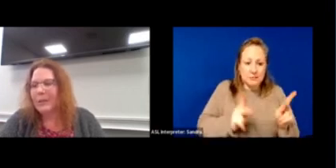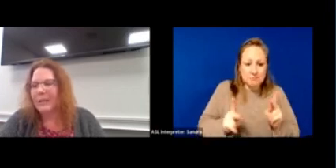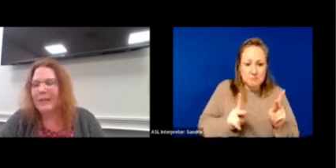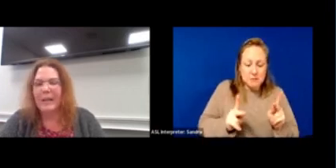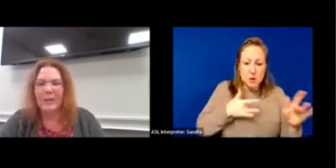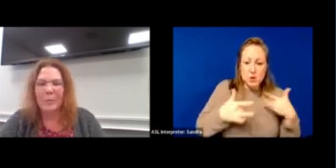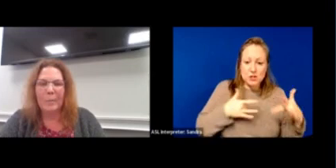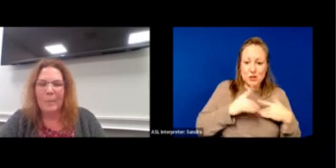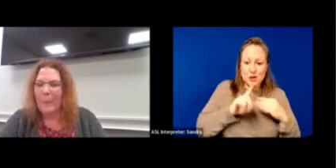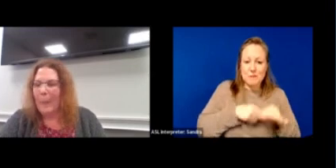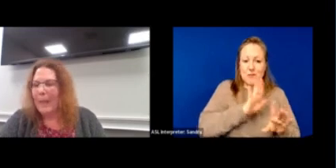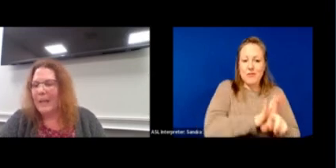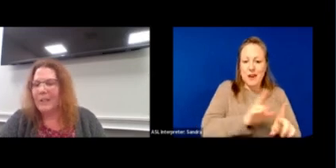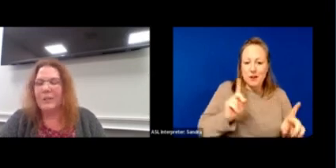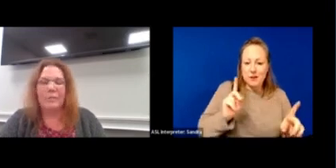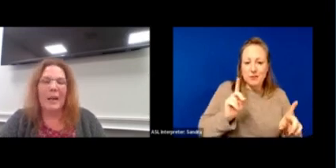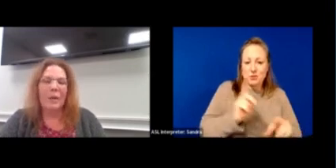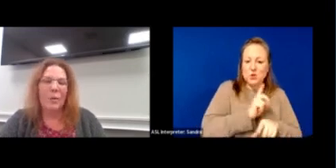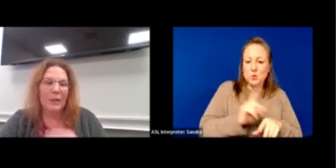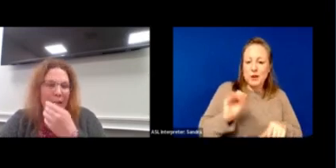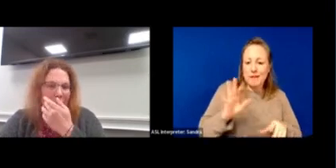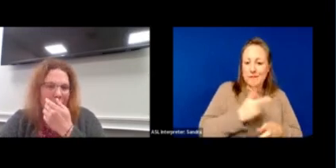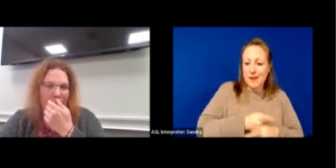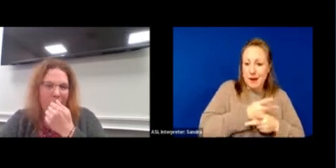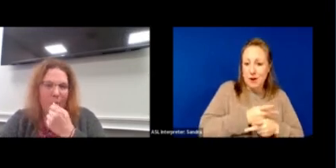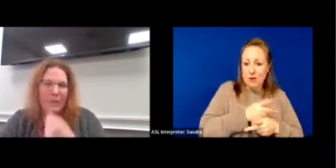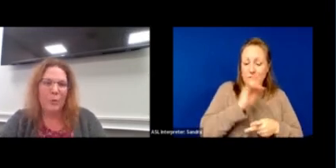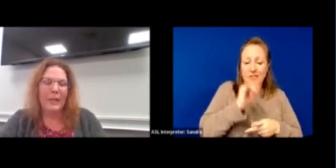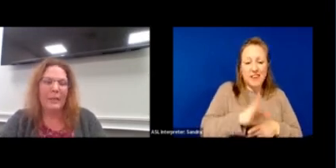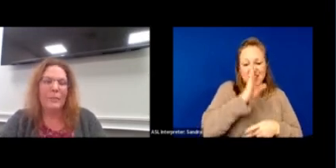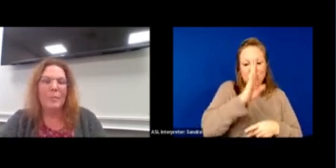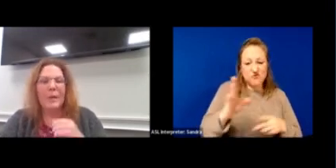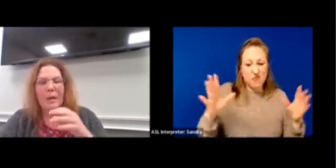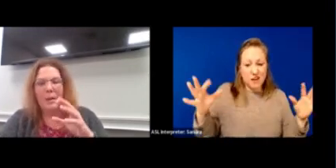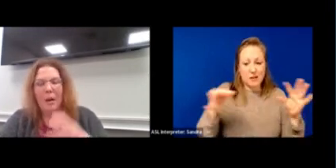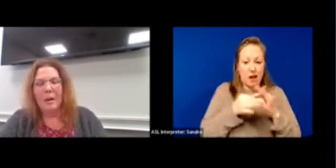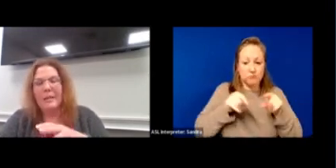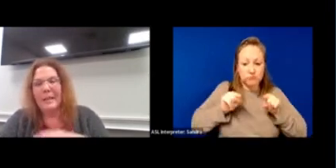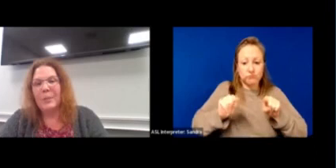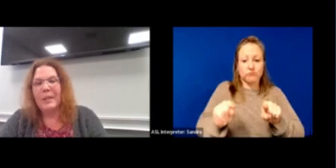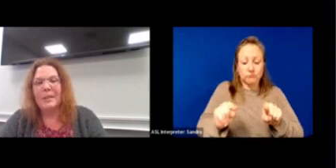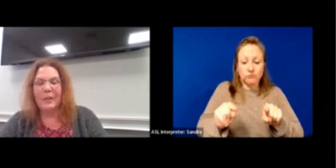duty of care. It has a direct correlation between our DSPs